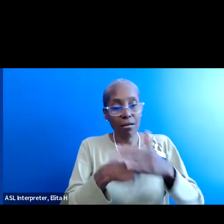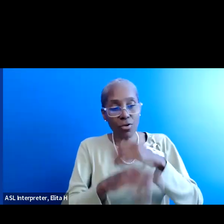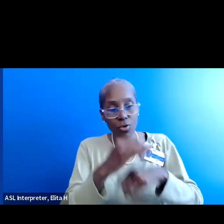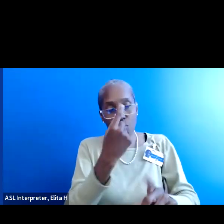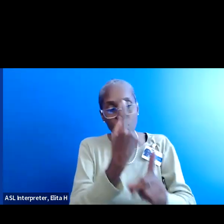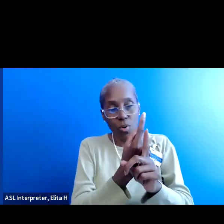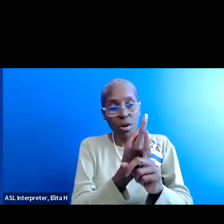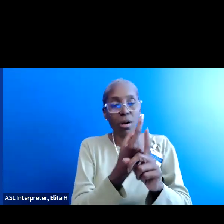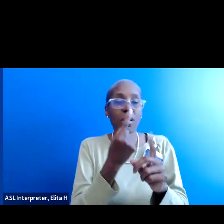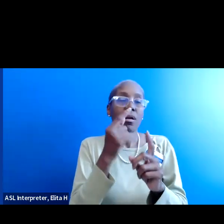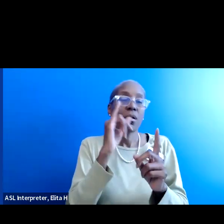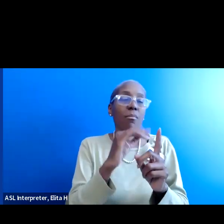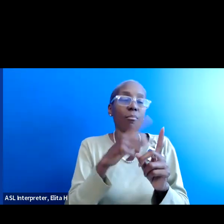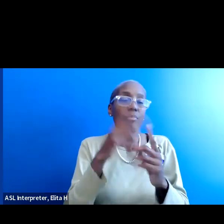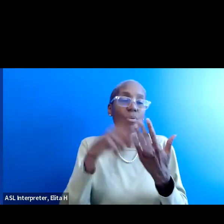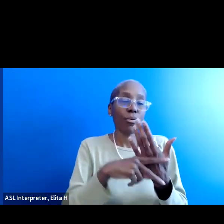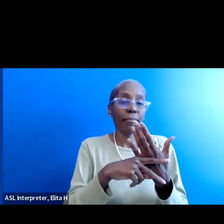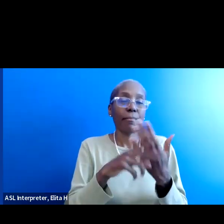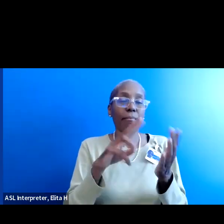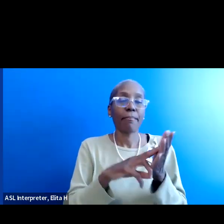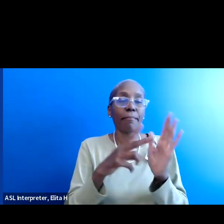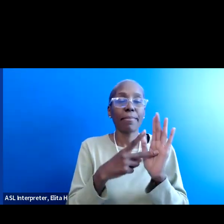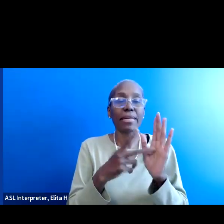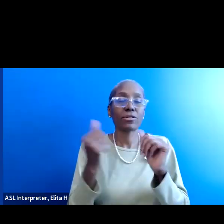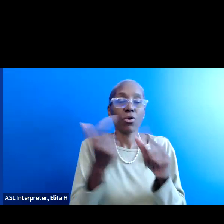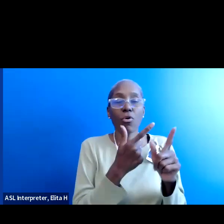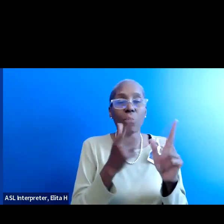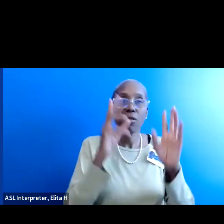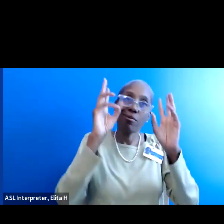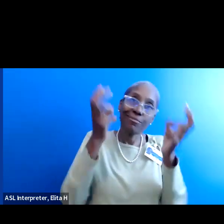of the Ombudsman Program are employees of the state ombudsman.